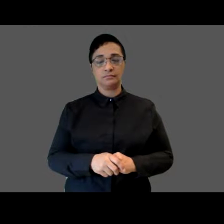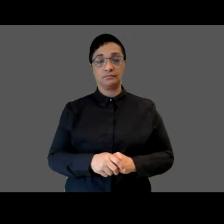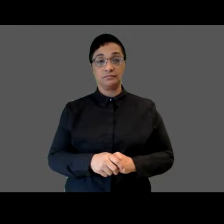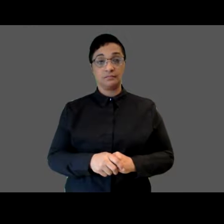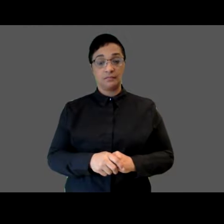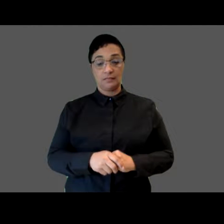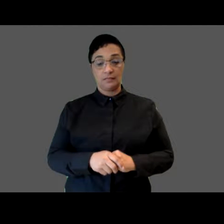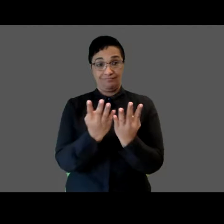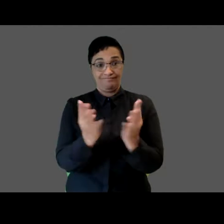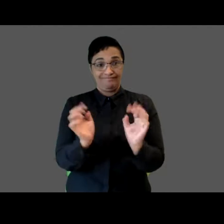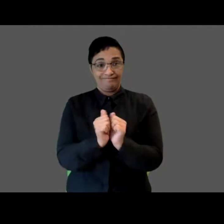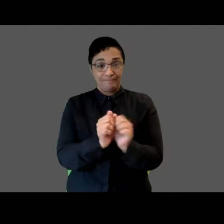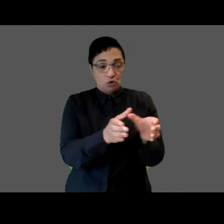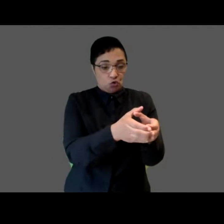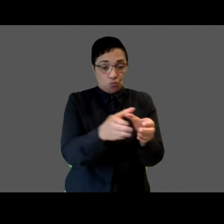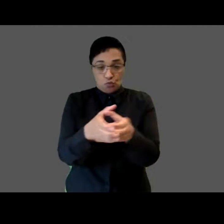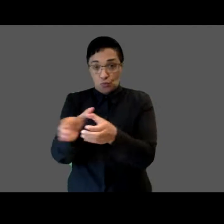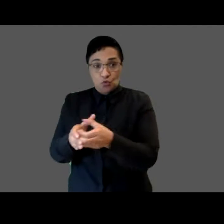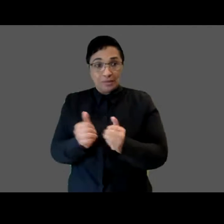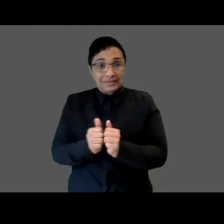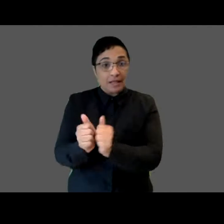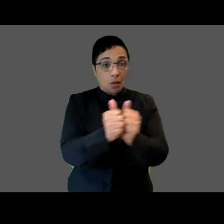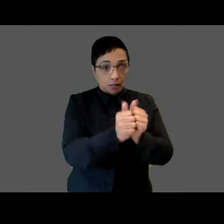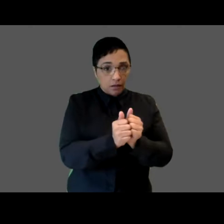need for inclusive data collection process.